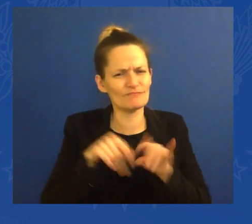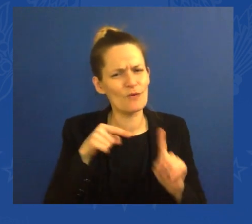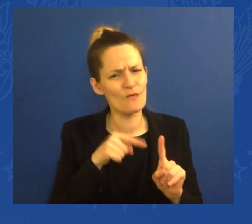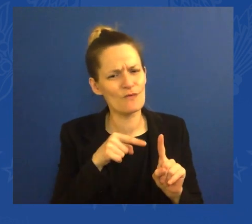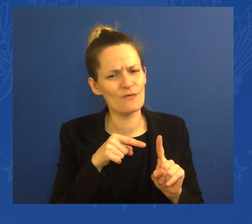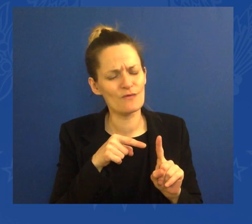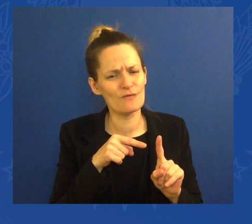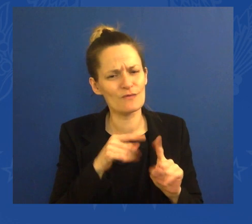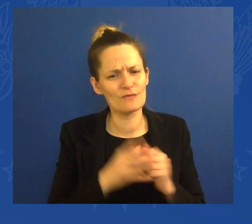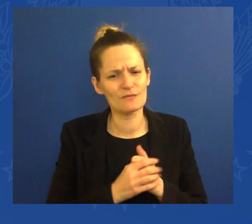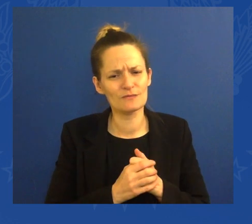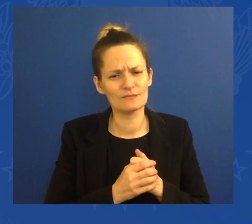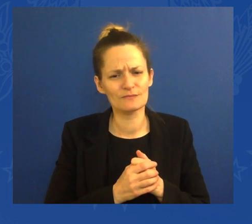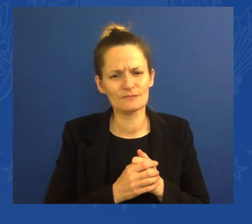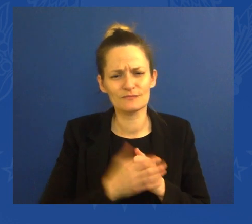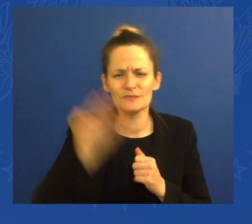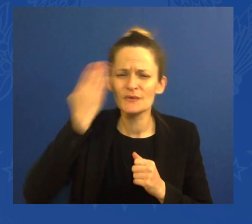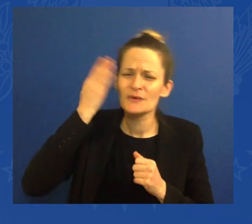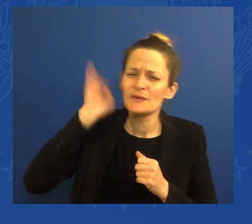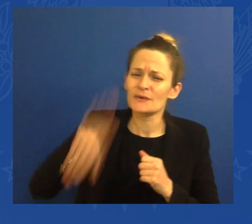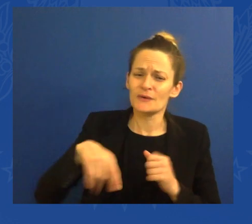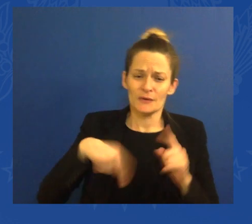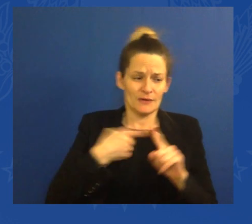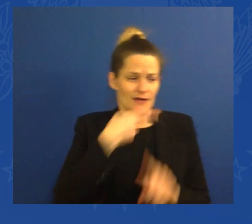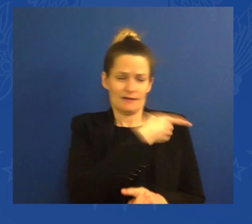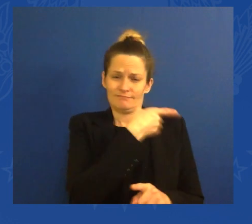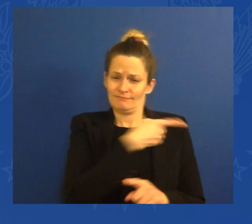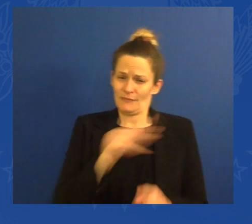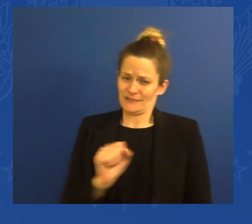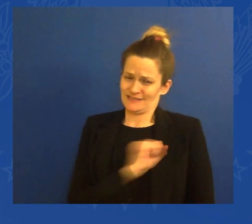and fight even harder for what he knows is right.